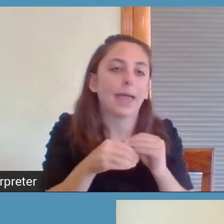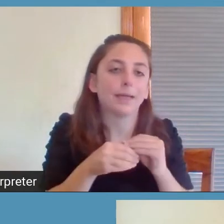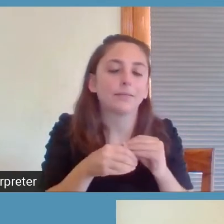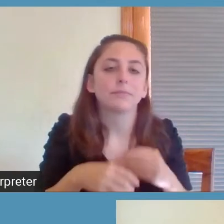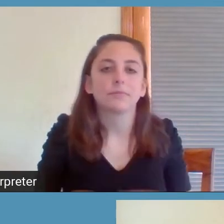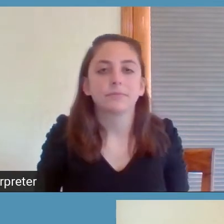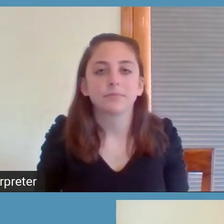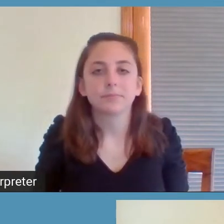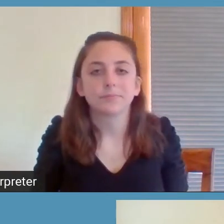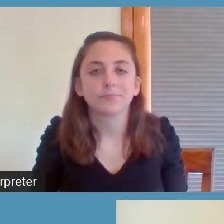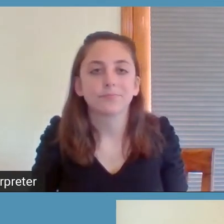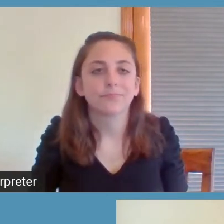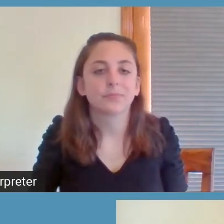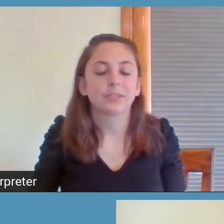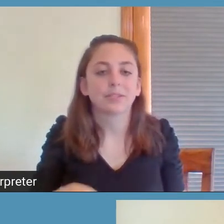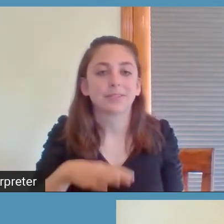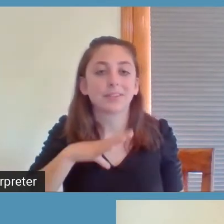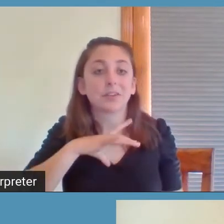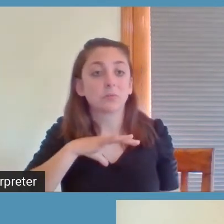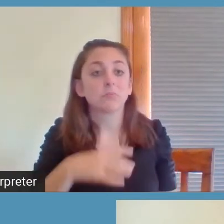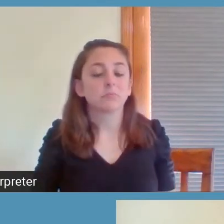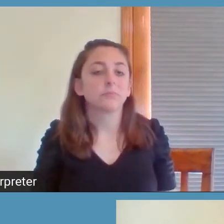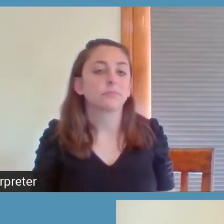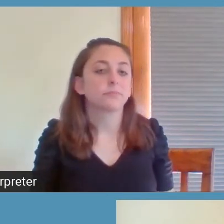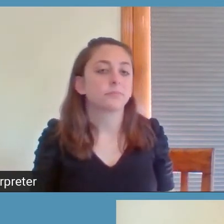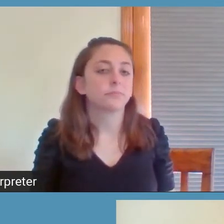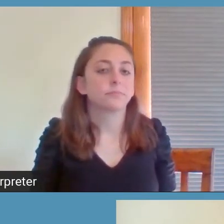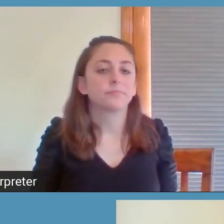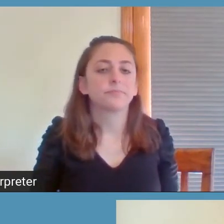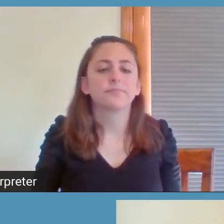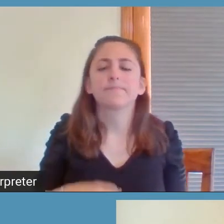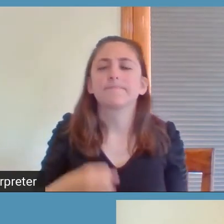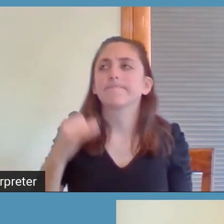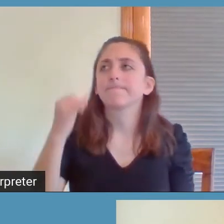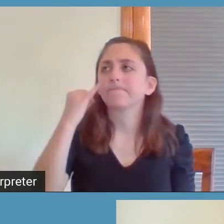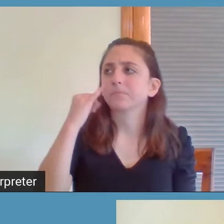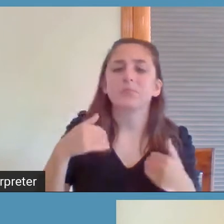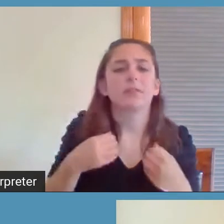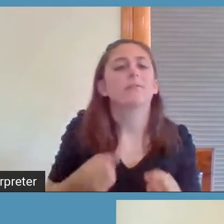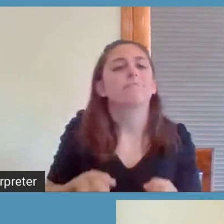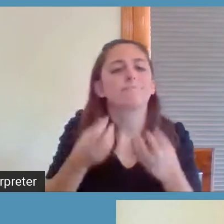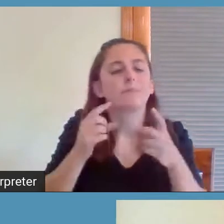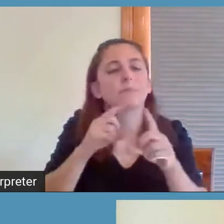cool if you have um as with many things on the web um if you have someone in